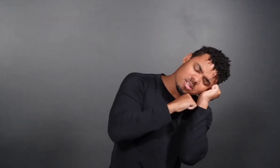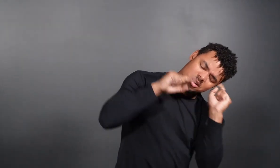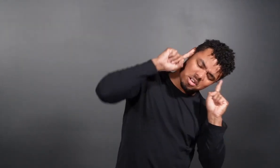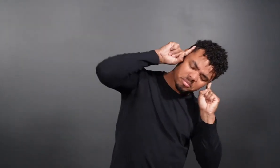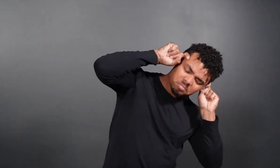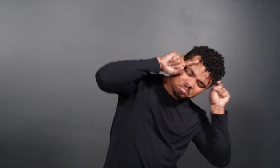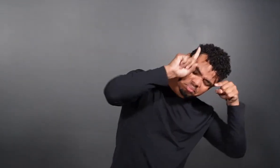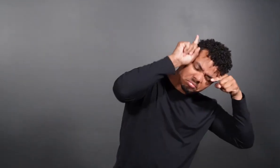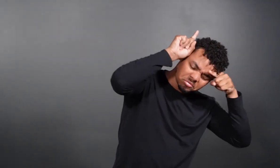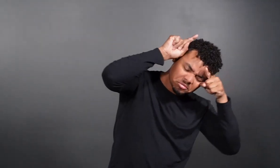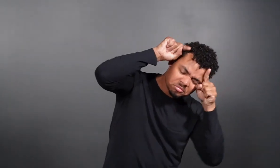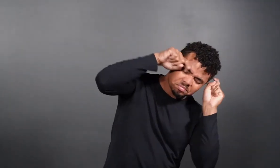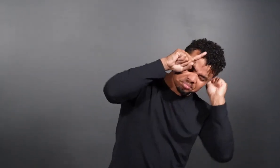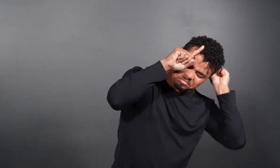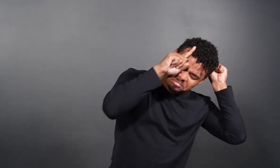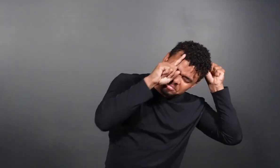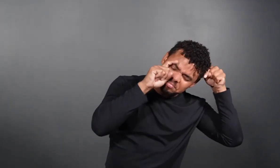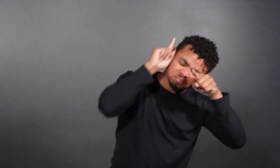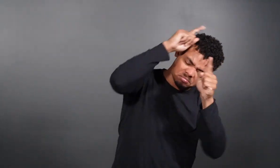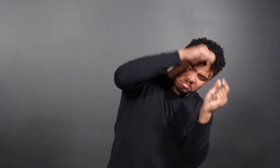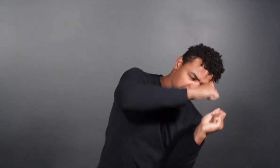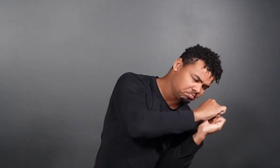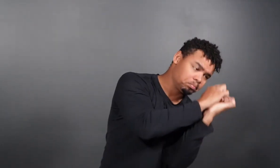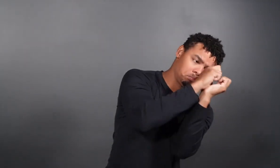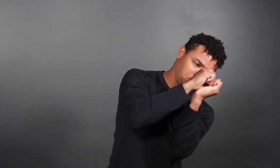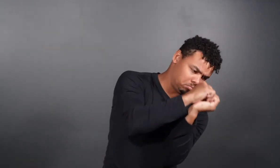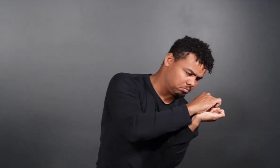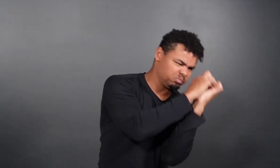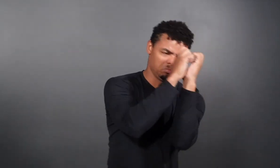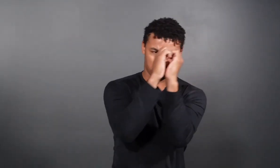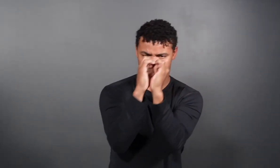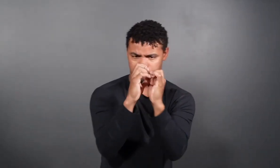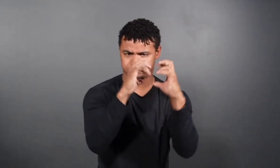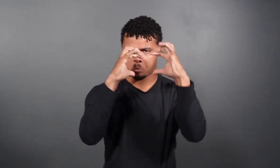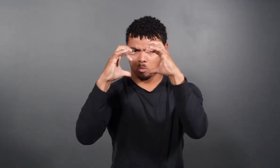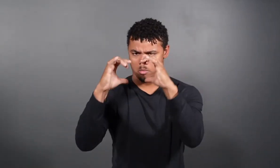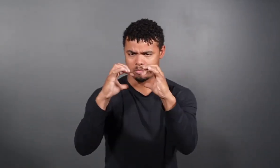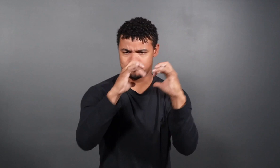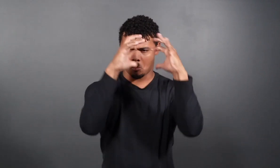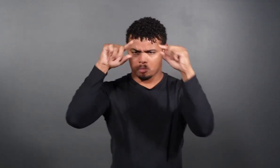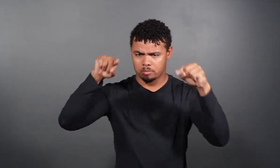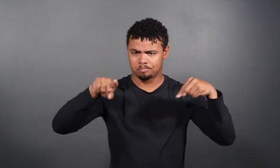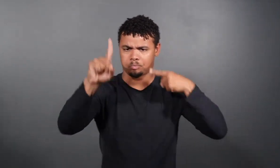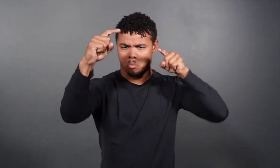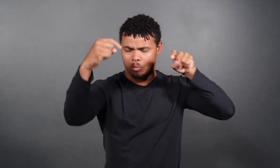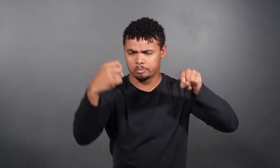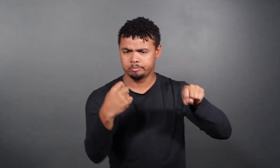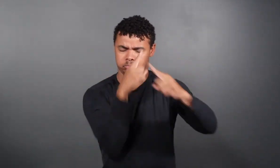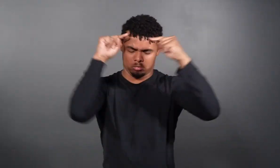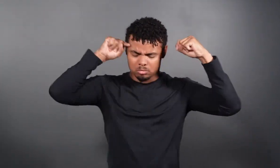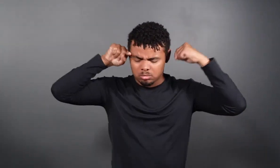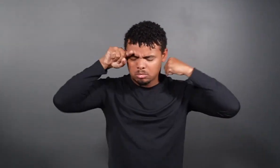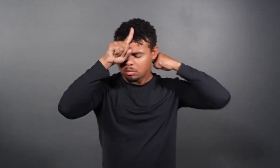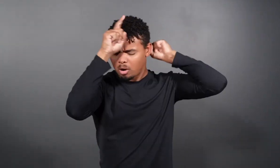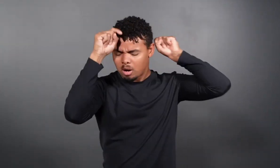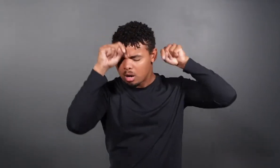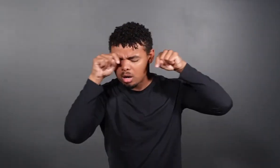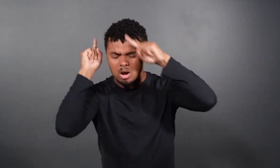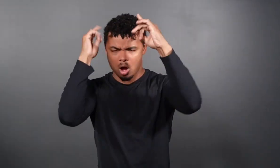dreams that churn a mind that bubbles thoughts that yearn humming synapses